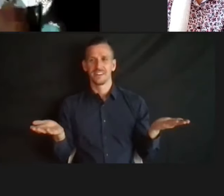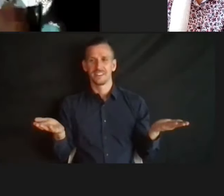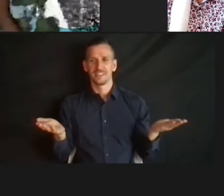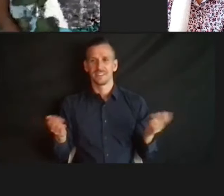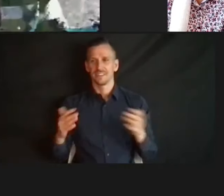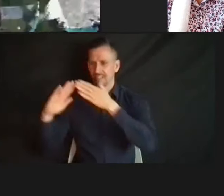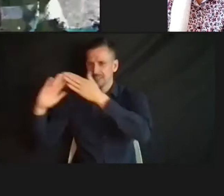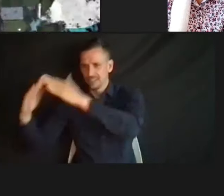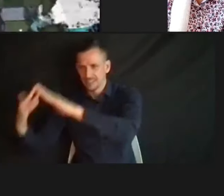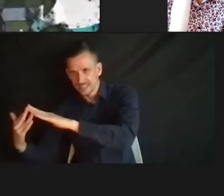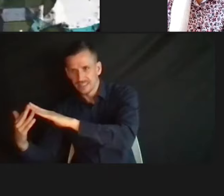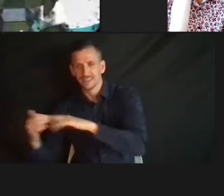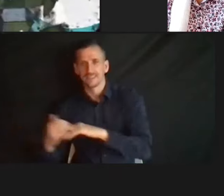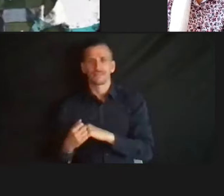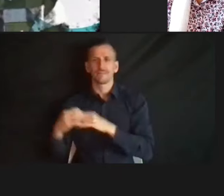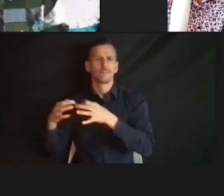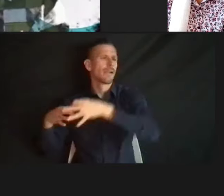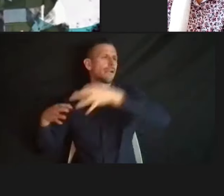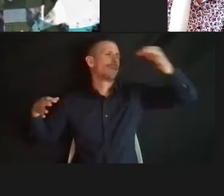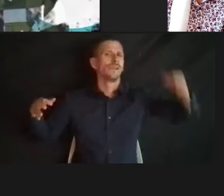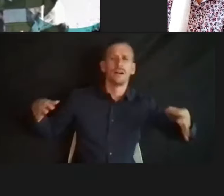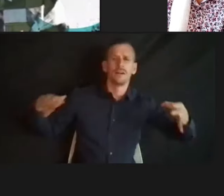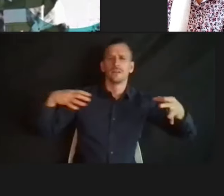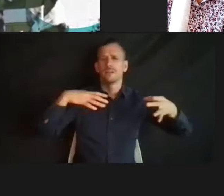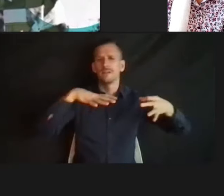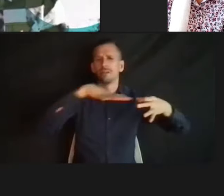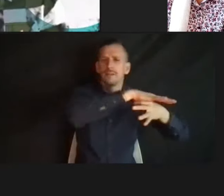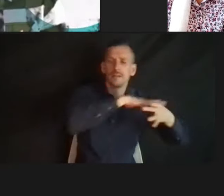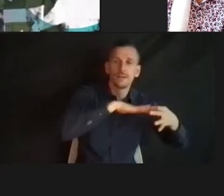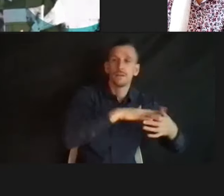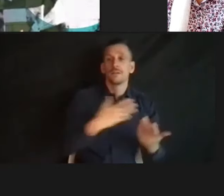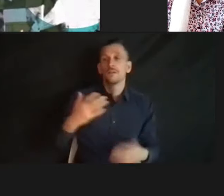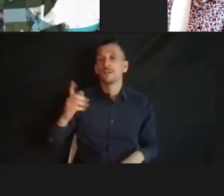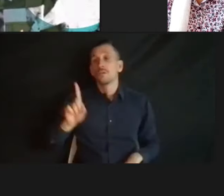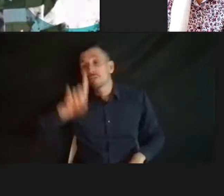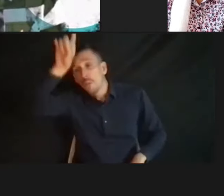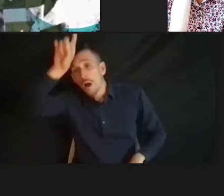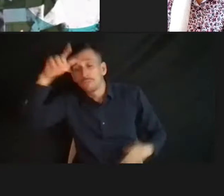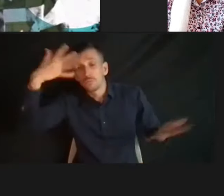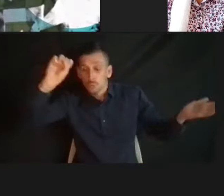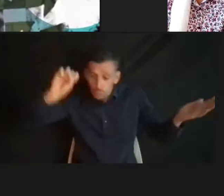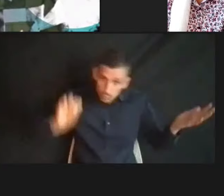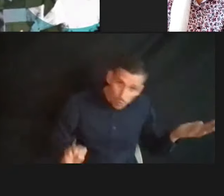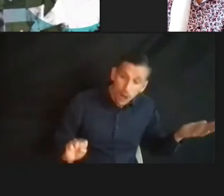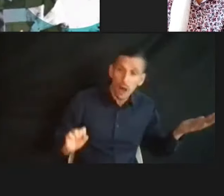geographical location. In that way, within my line of work, within the UN, I will encourage